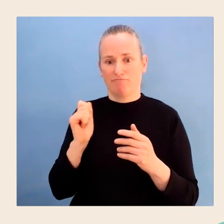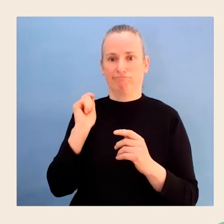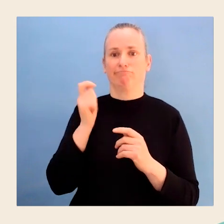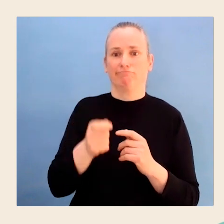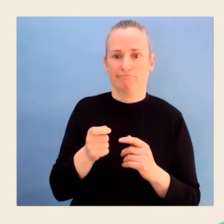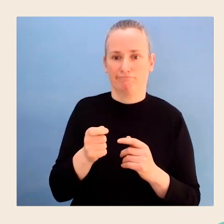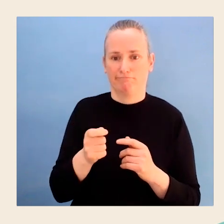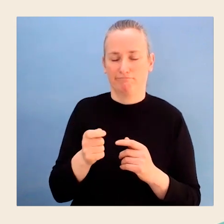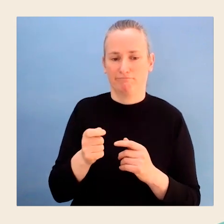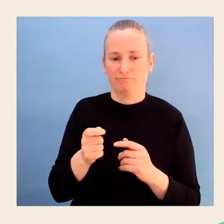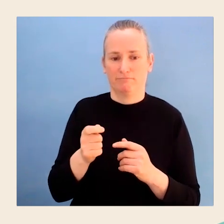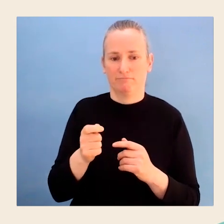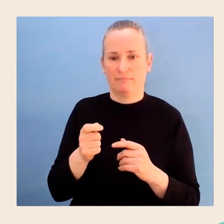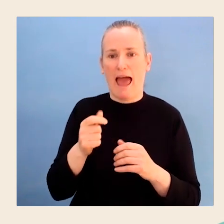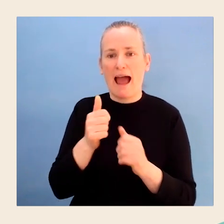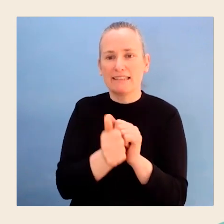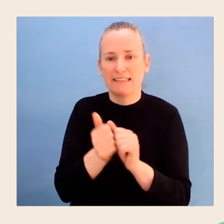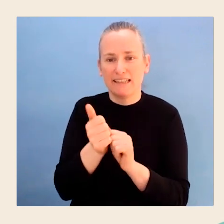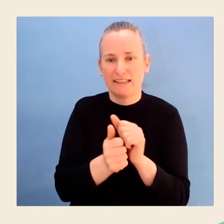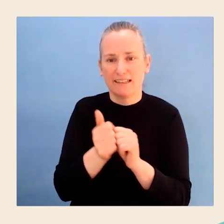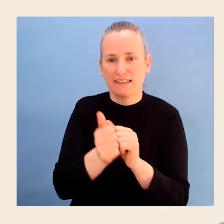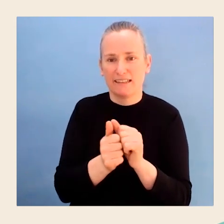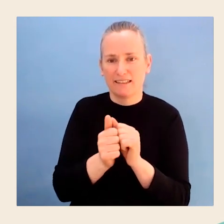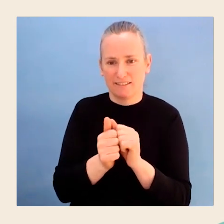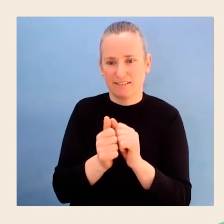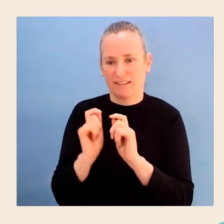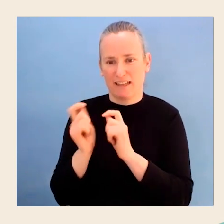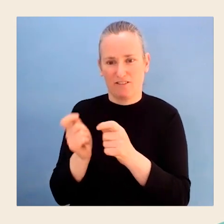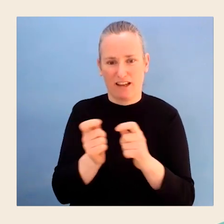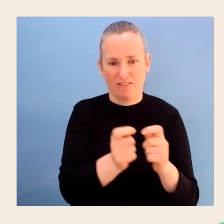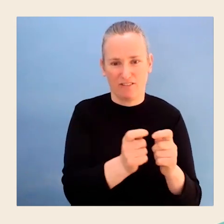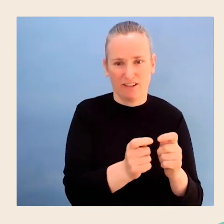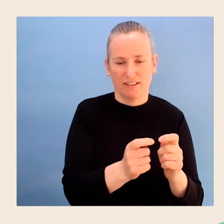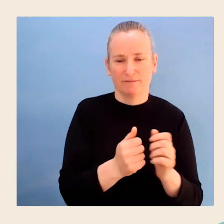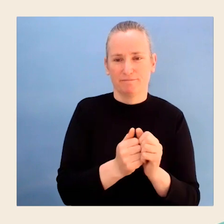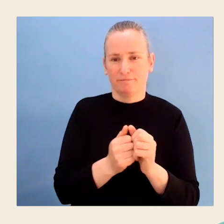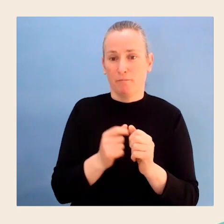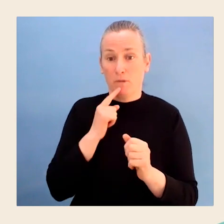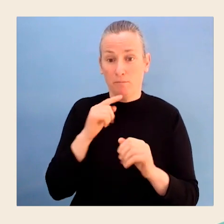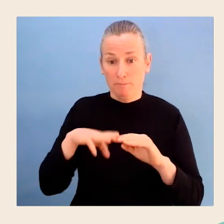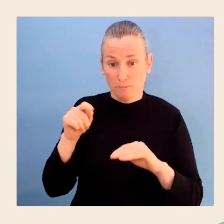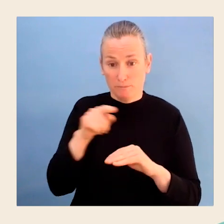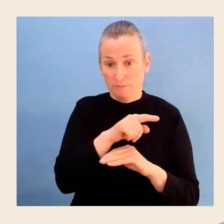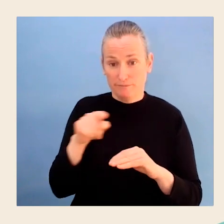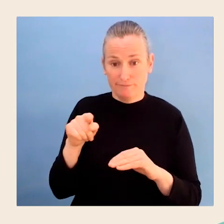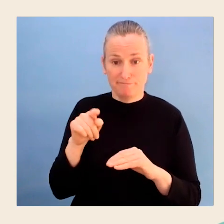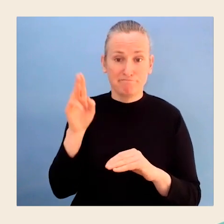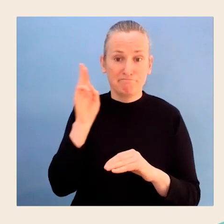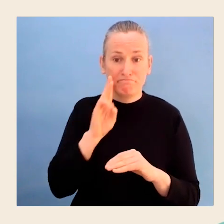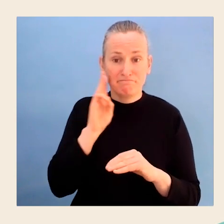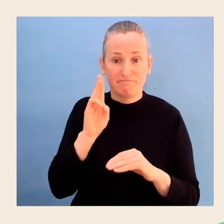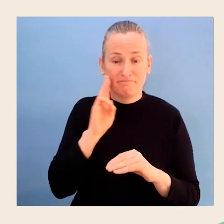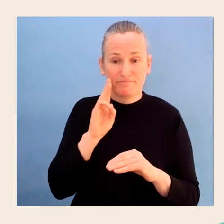And then, for still the majority of them, played by non-disabled actors.